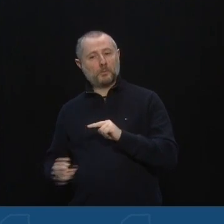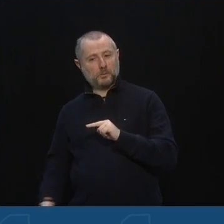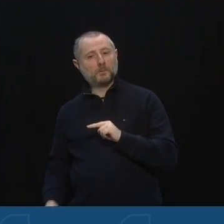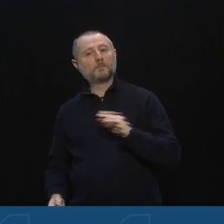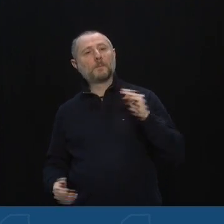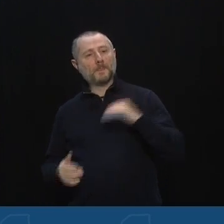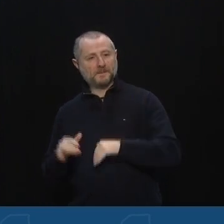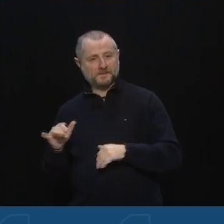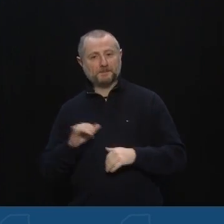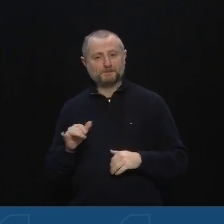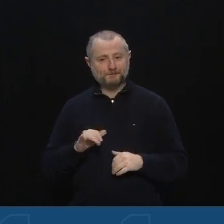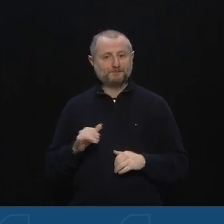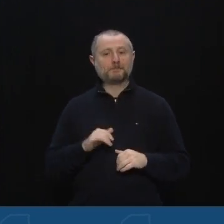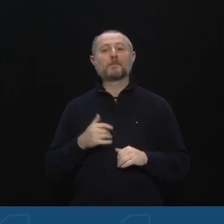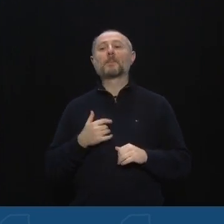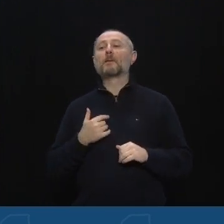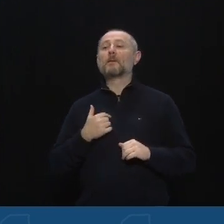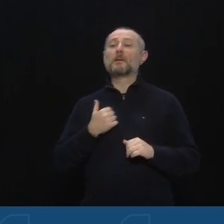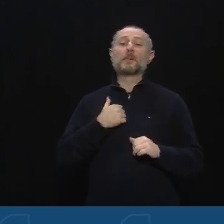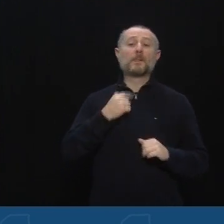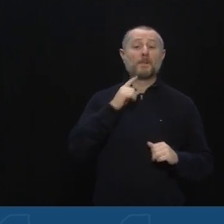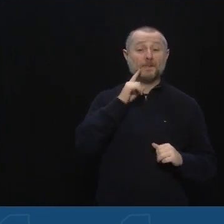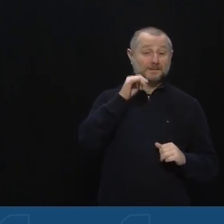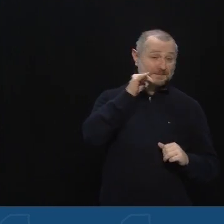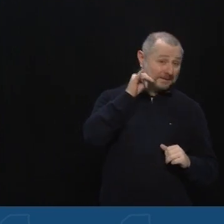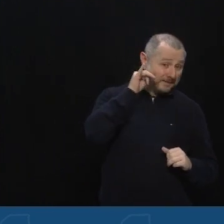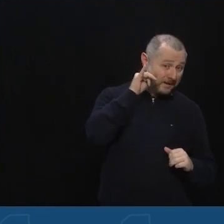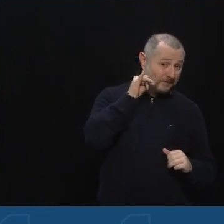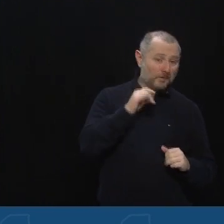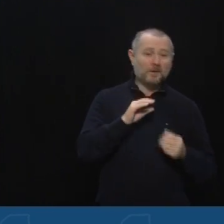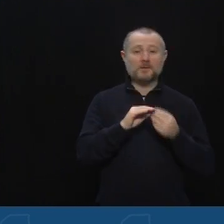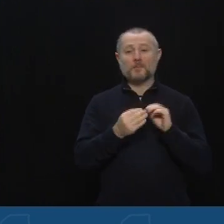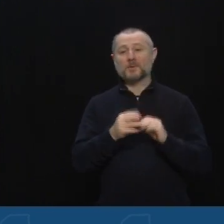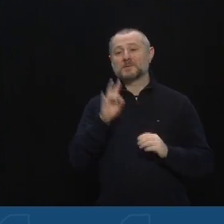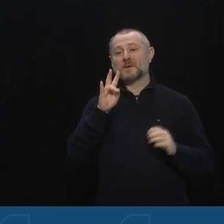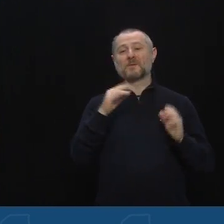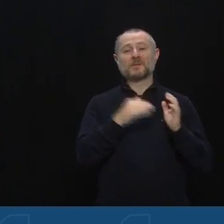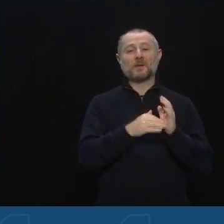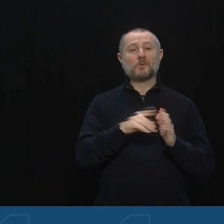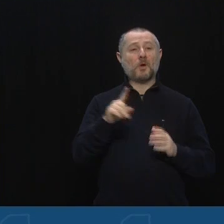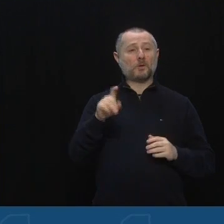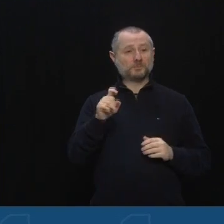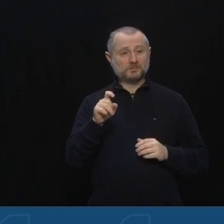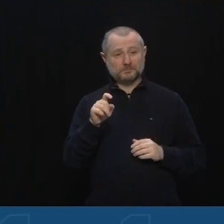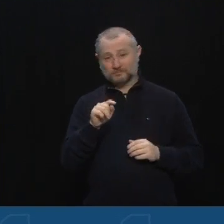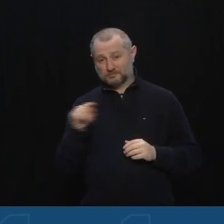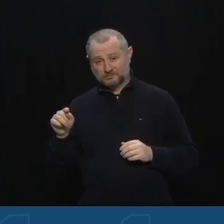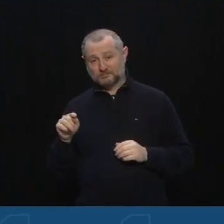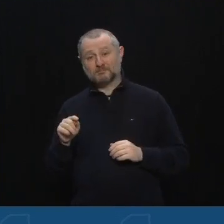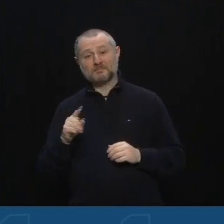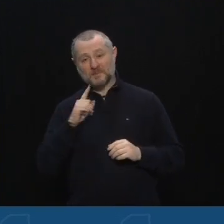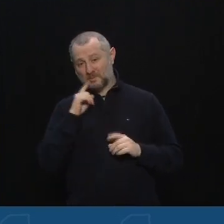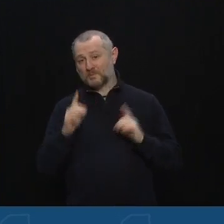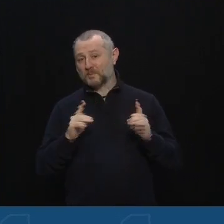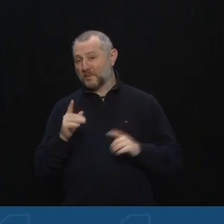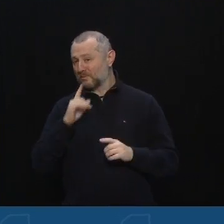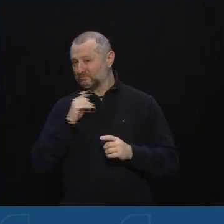THE GOOD NEWS, THE HOSPITALIZATION S CONTINUE TO DROP, AND YESTERDAY WE HAD, AS I MENTIONED, 7100.